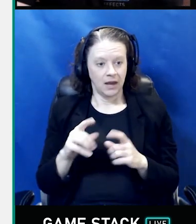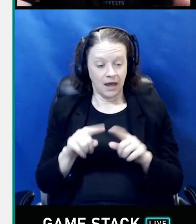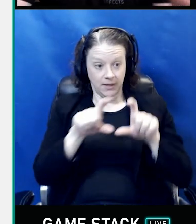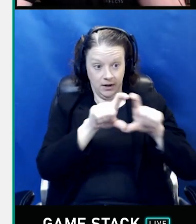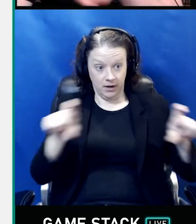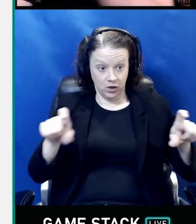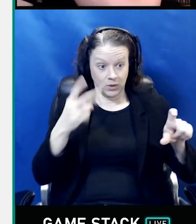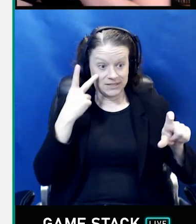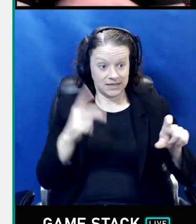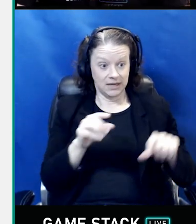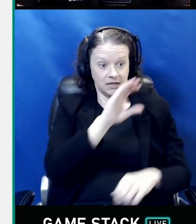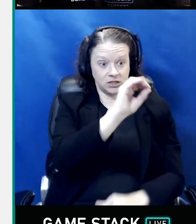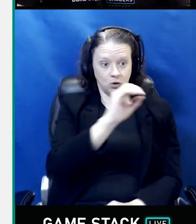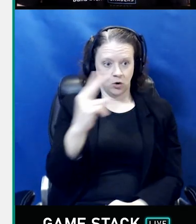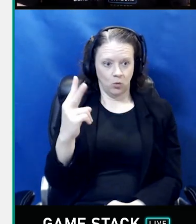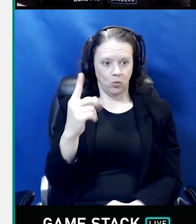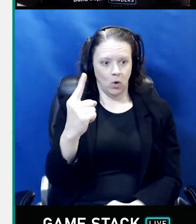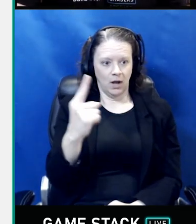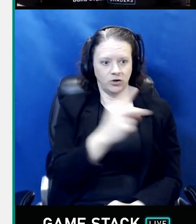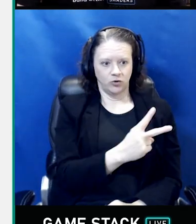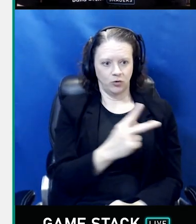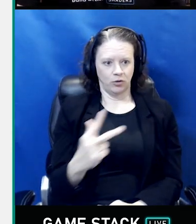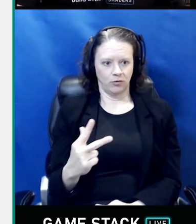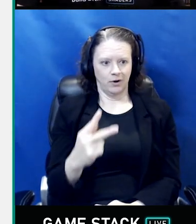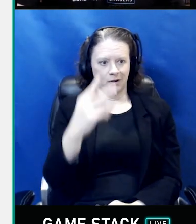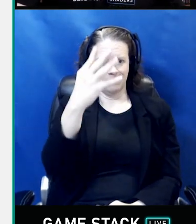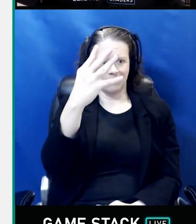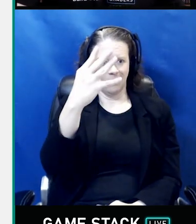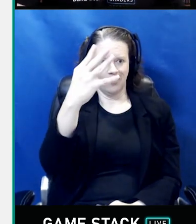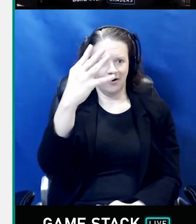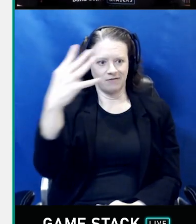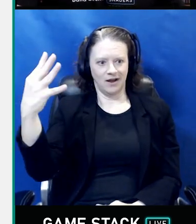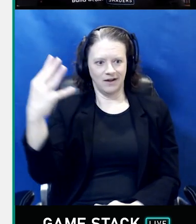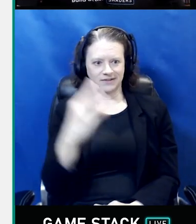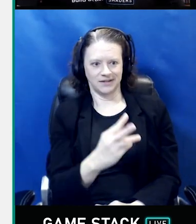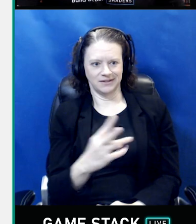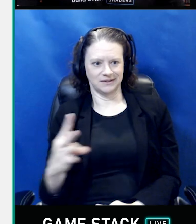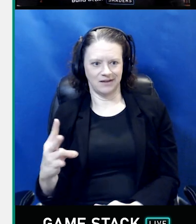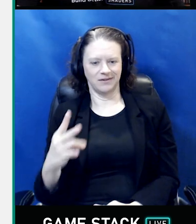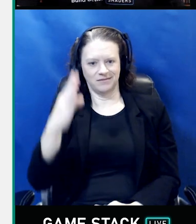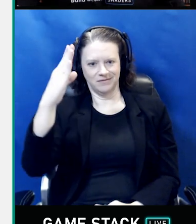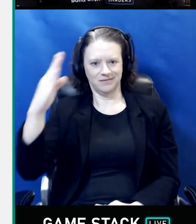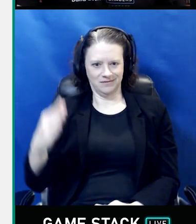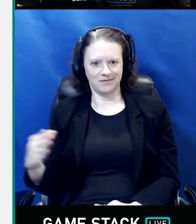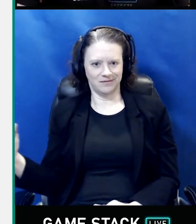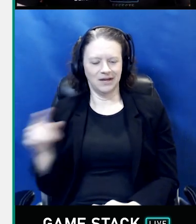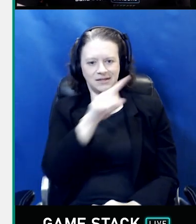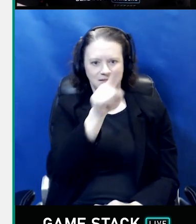as you're proceeding through that X component or group index, depending on how you wanna think about it.